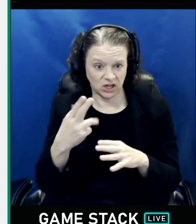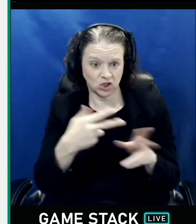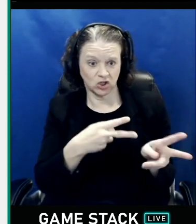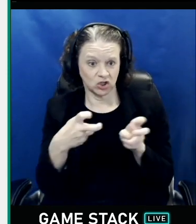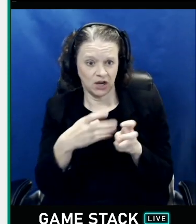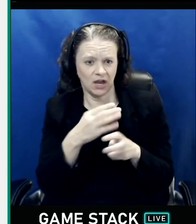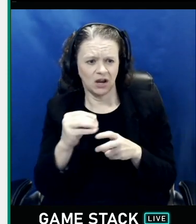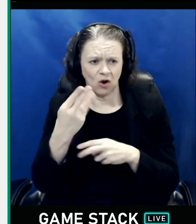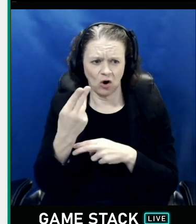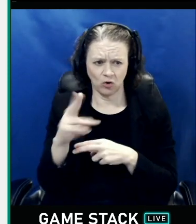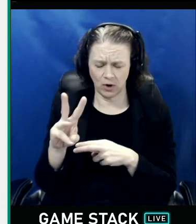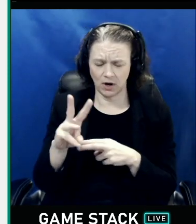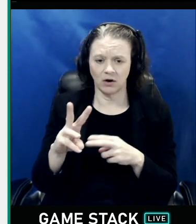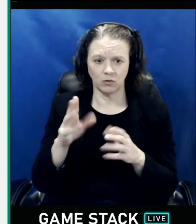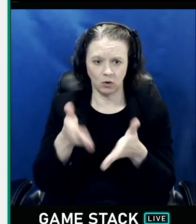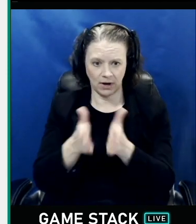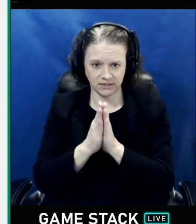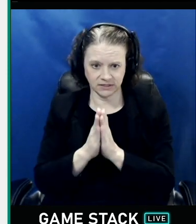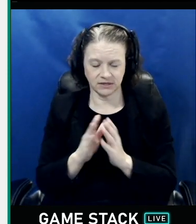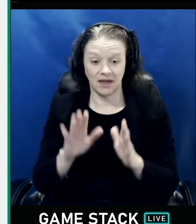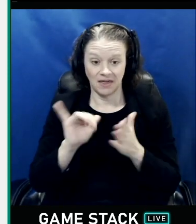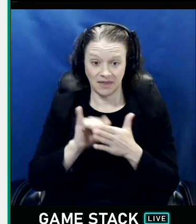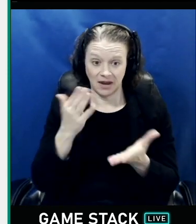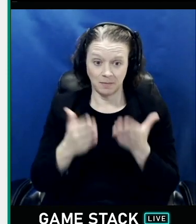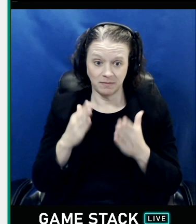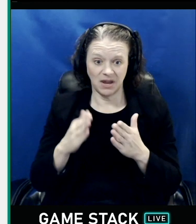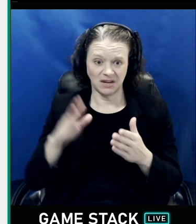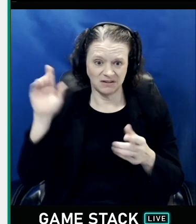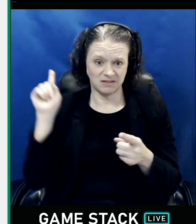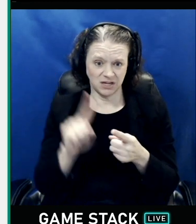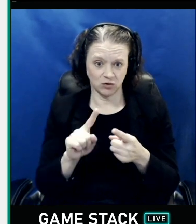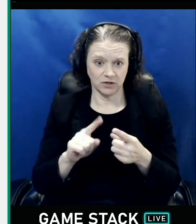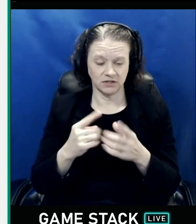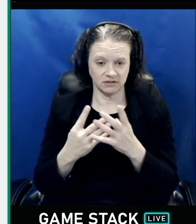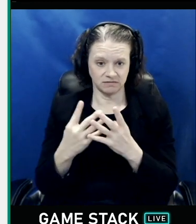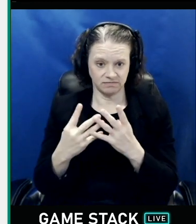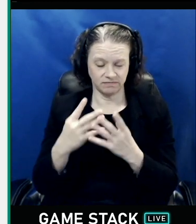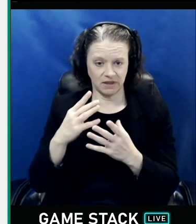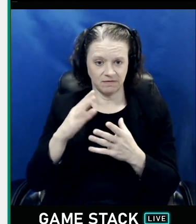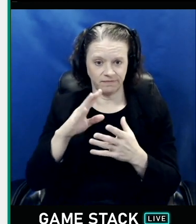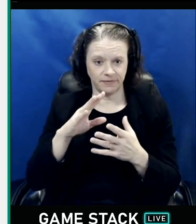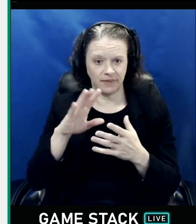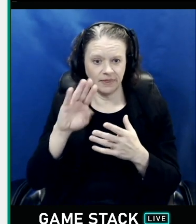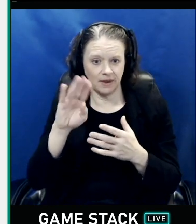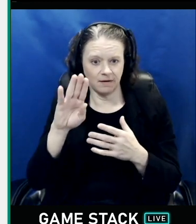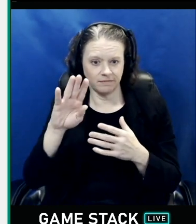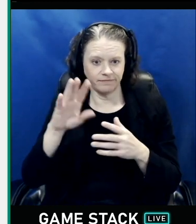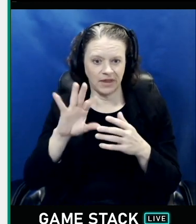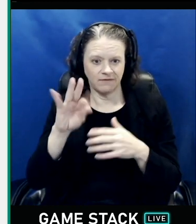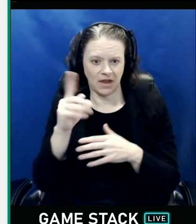These misses may increase Data Fabric usage and add queuing delays. DRAM page conflicts may become more common.